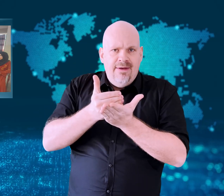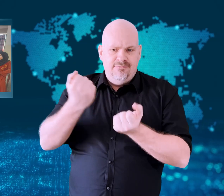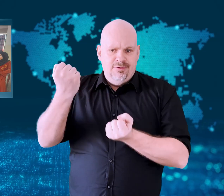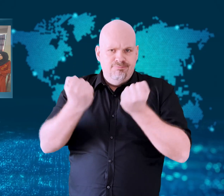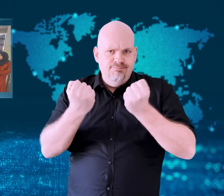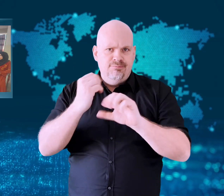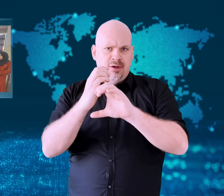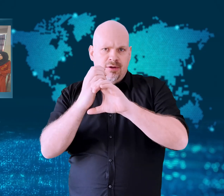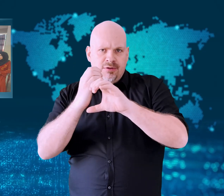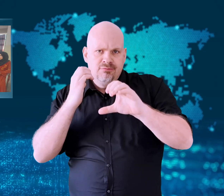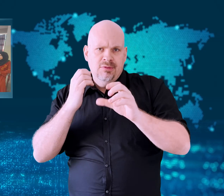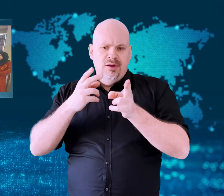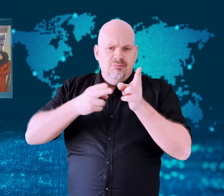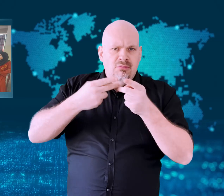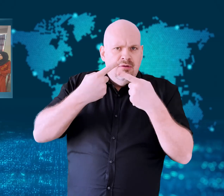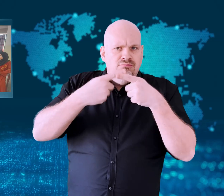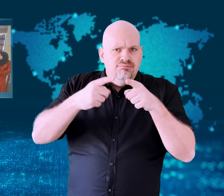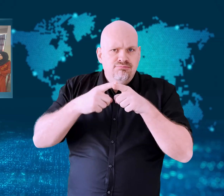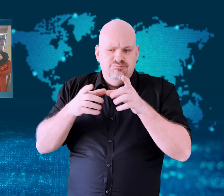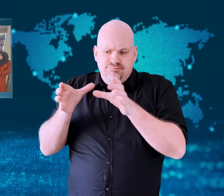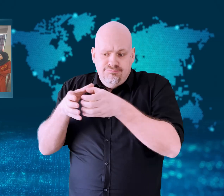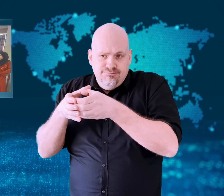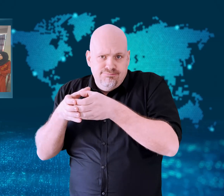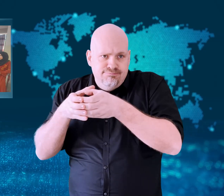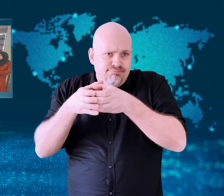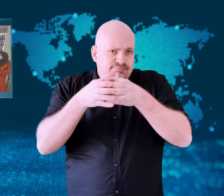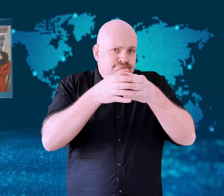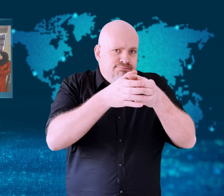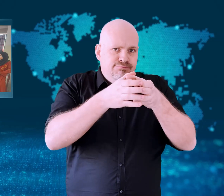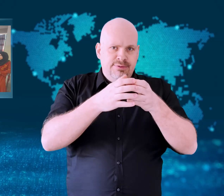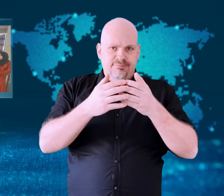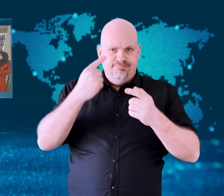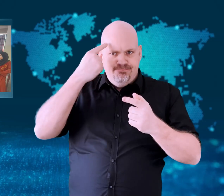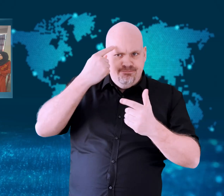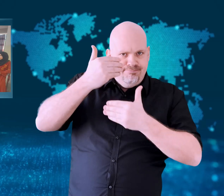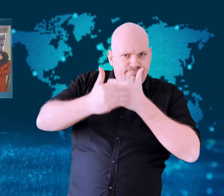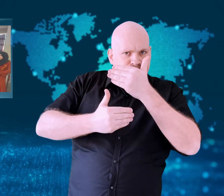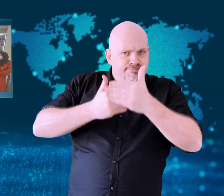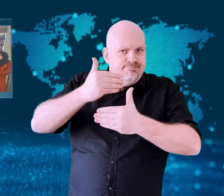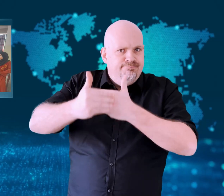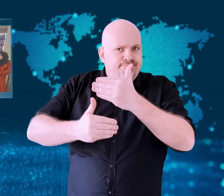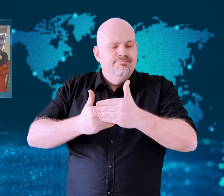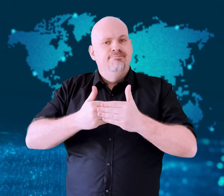transportation for them to return to school.